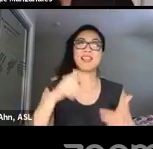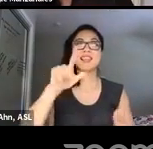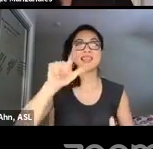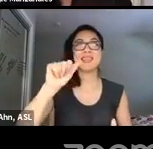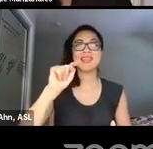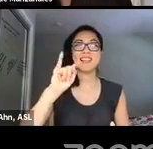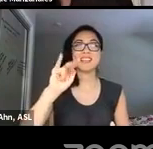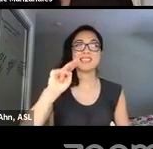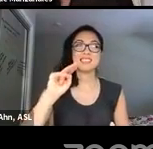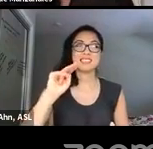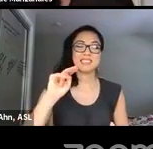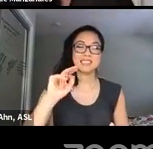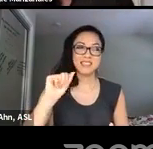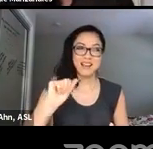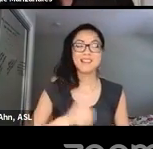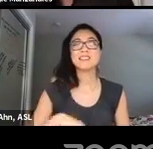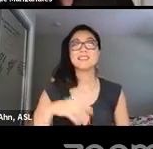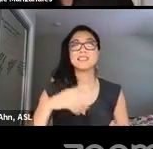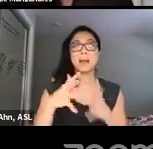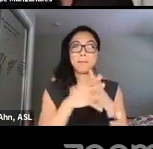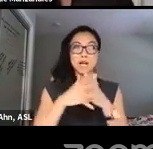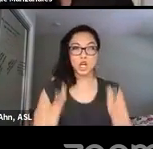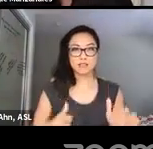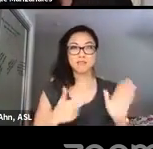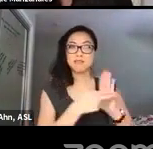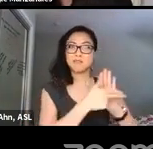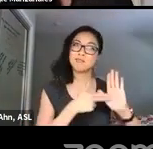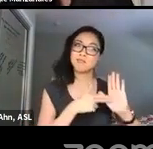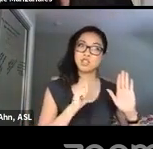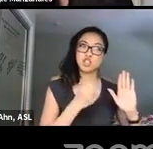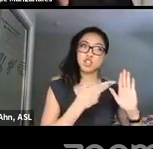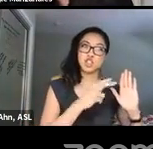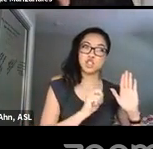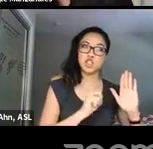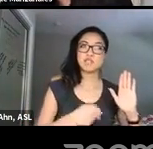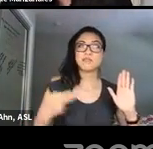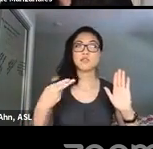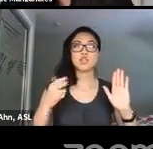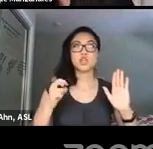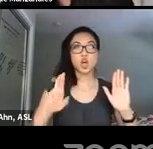you, Traci. Michelle, why don't you go ahead and introduce yourself and your special guest.